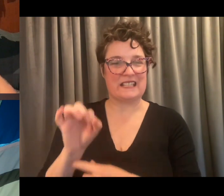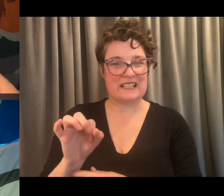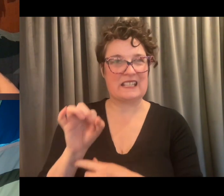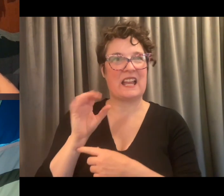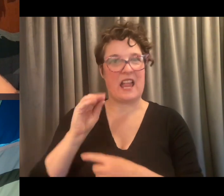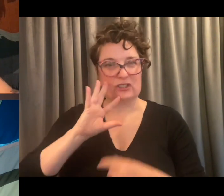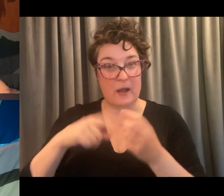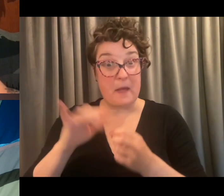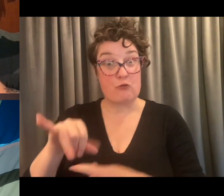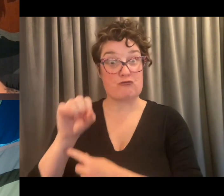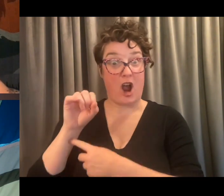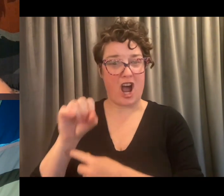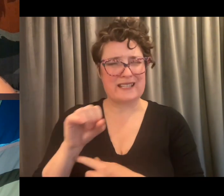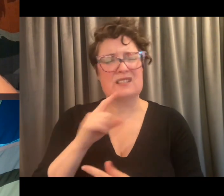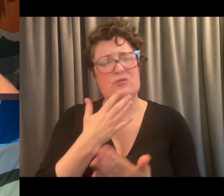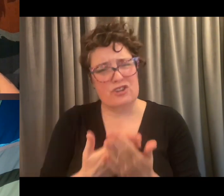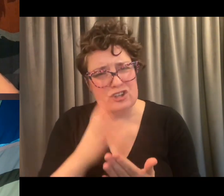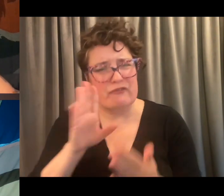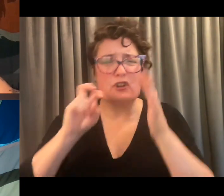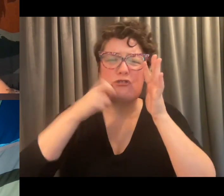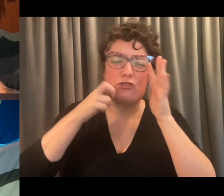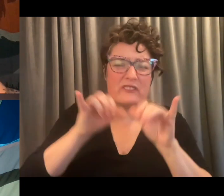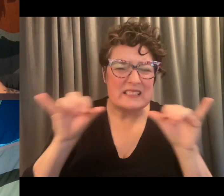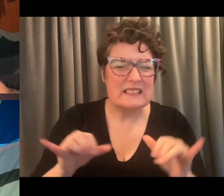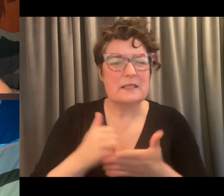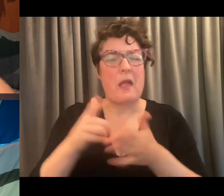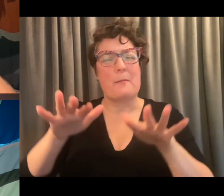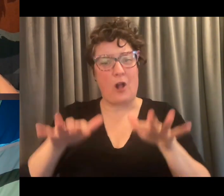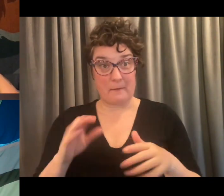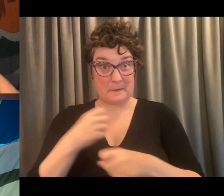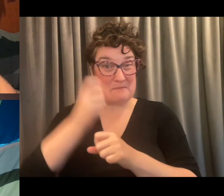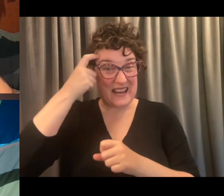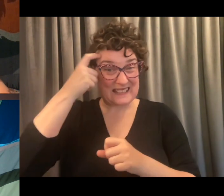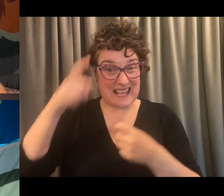Nomy: mm-hmm. Rebekah: Calming and Nomy: mm-hmm. Rebekah: Which makes sense when you pray. Nomy: Yeah.